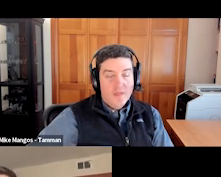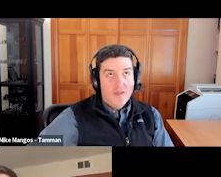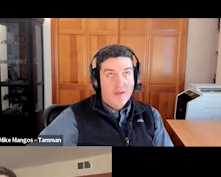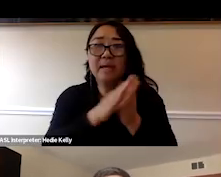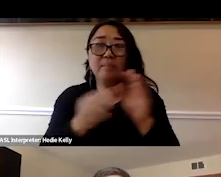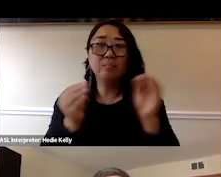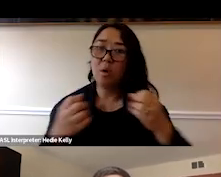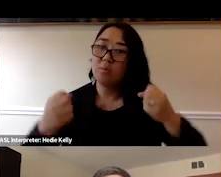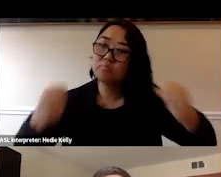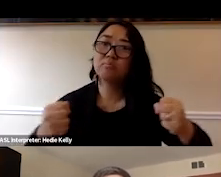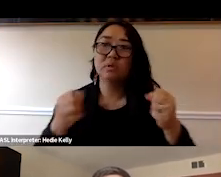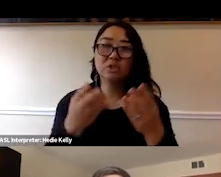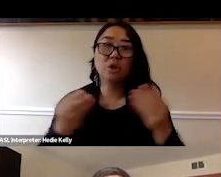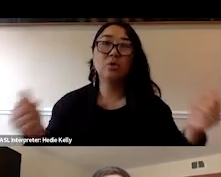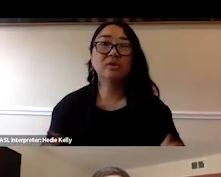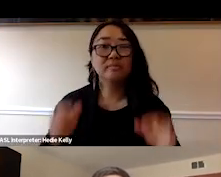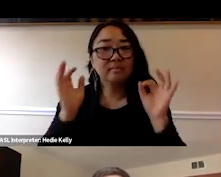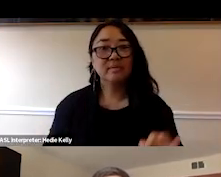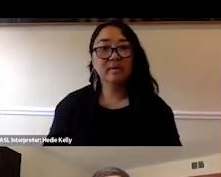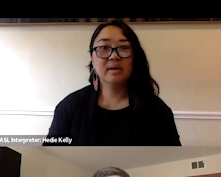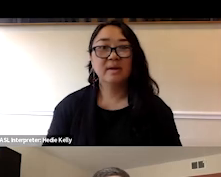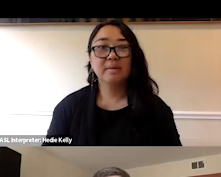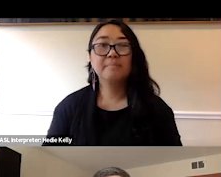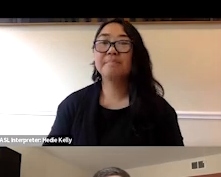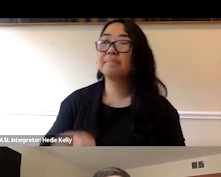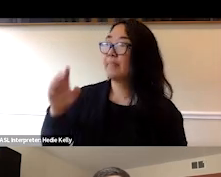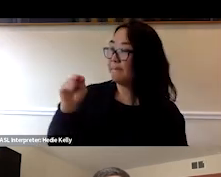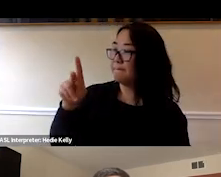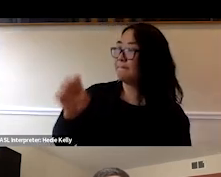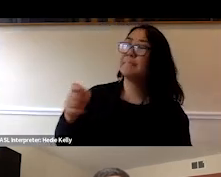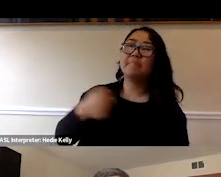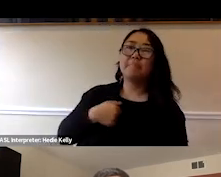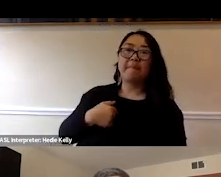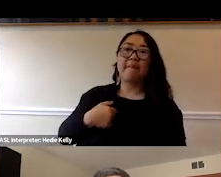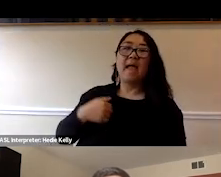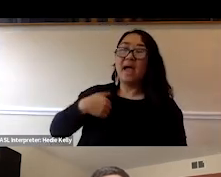Yeah, I'll say too. I do a lot of consulting with big enterprises on their brands and their